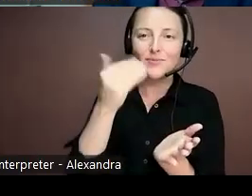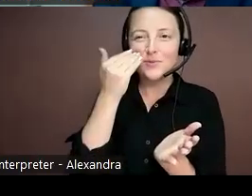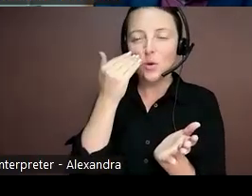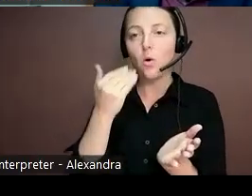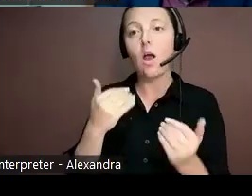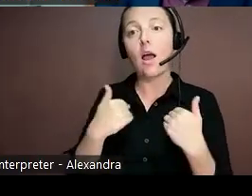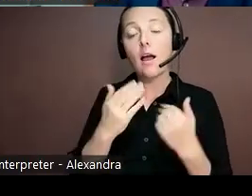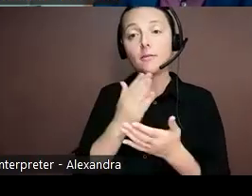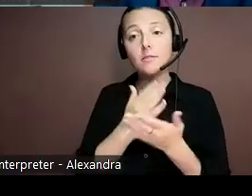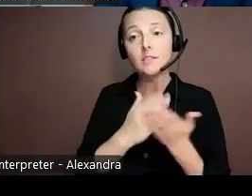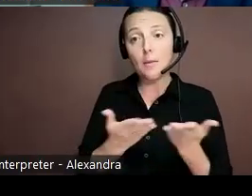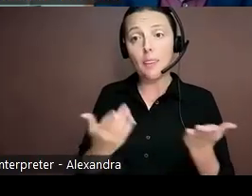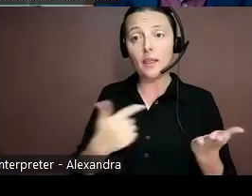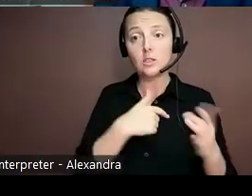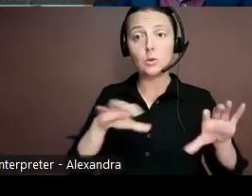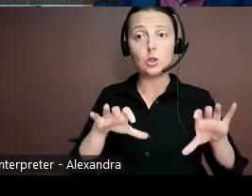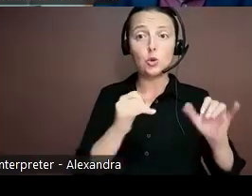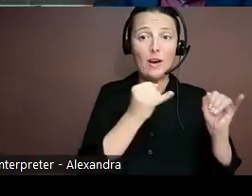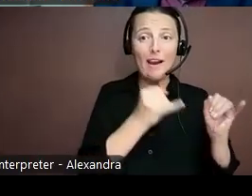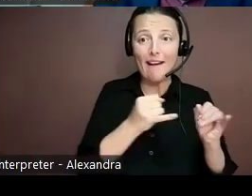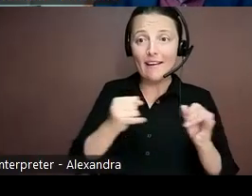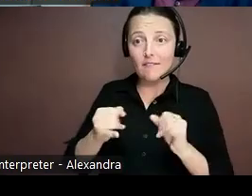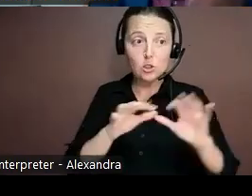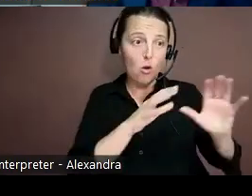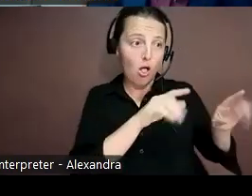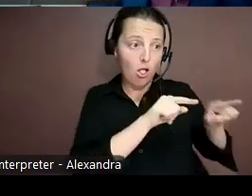an individual level um there are things that you do on the menu level and there are things that